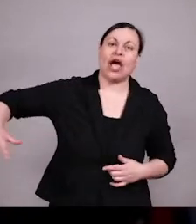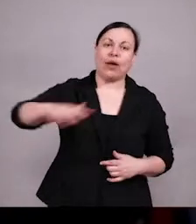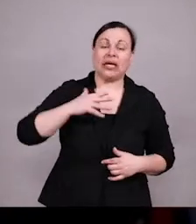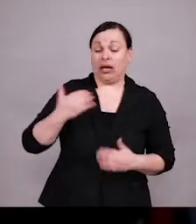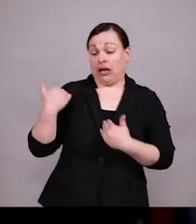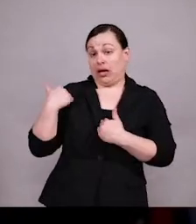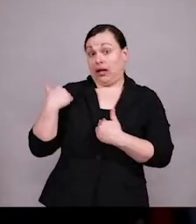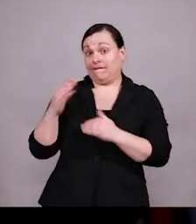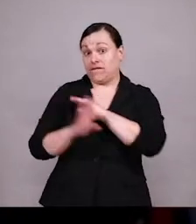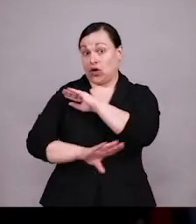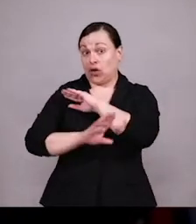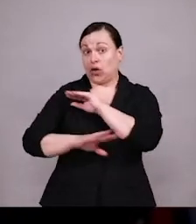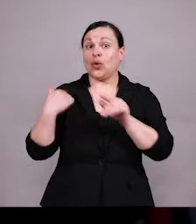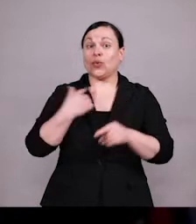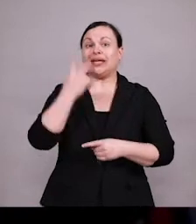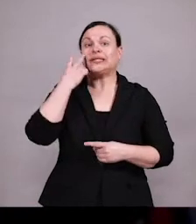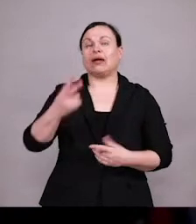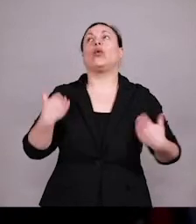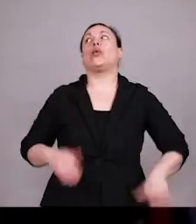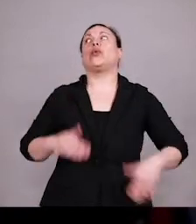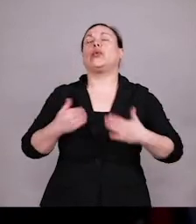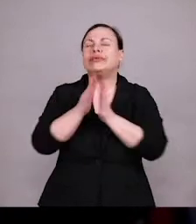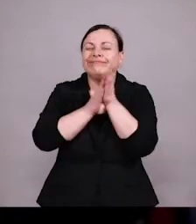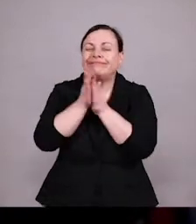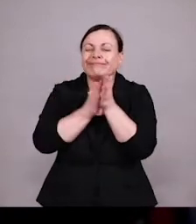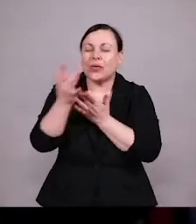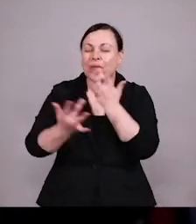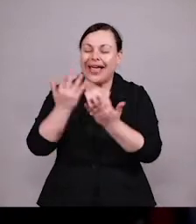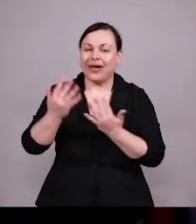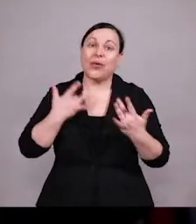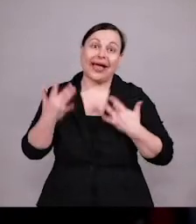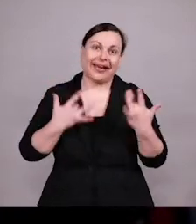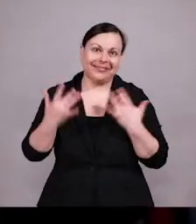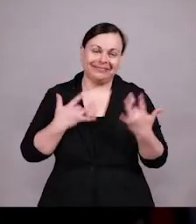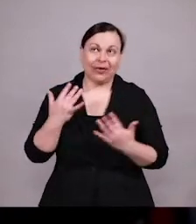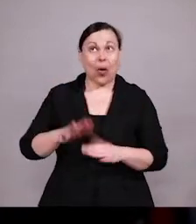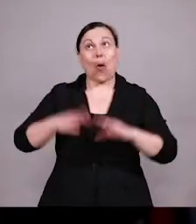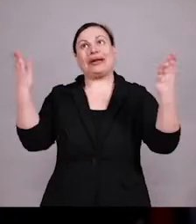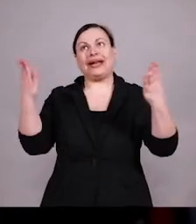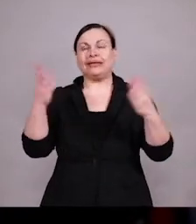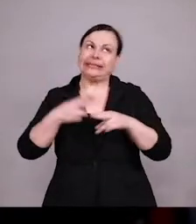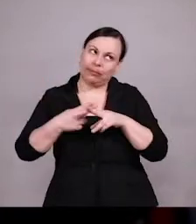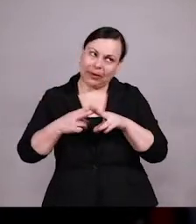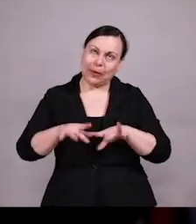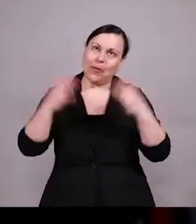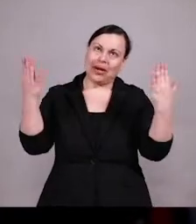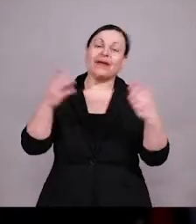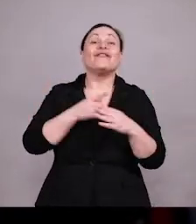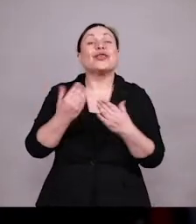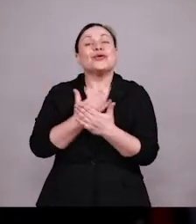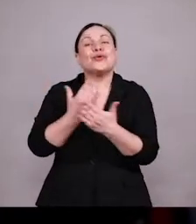past fall saw the long-weighted reopening, at least temporarily, of the improved and expanded Johnson